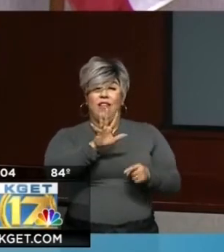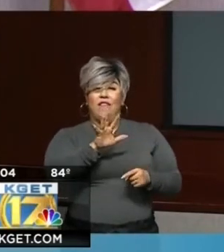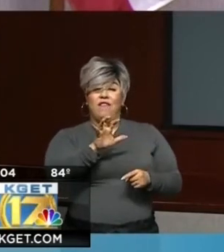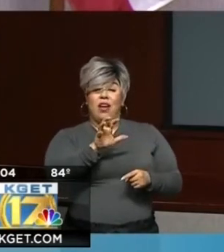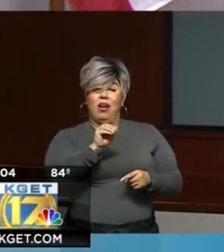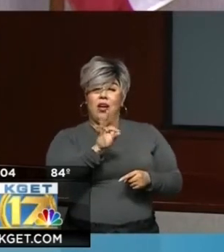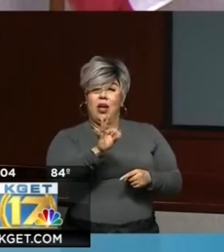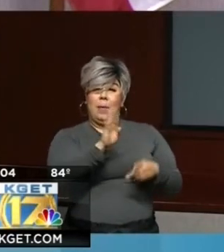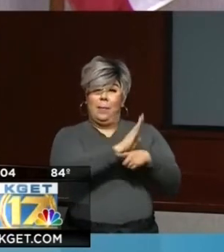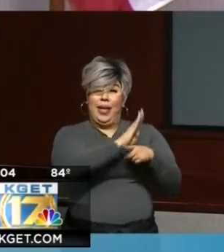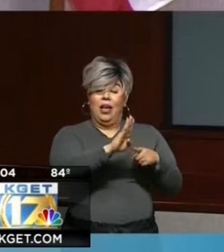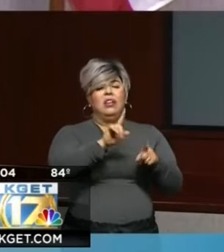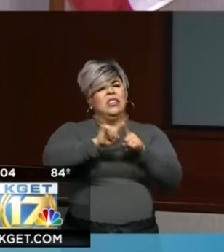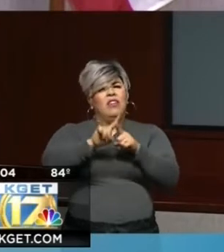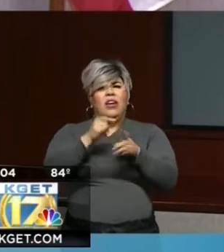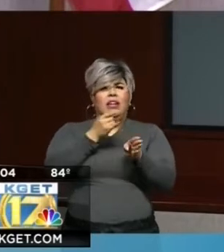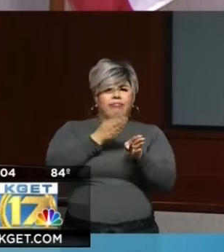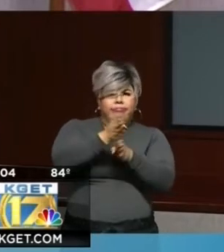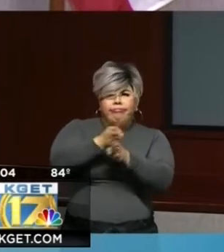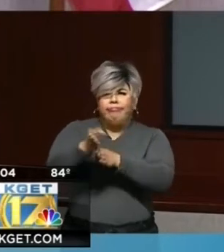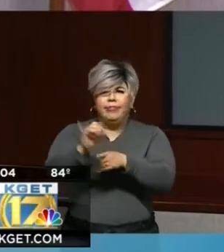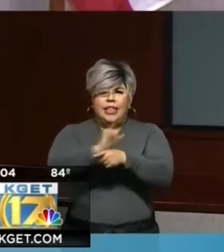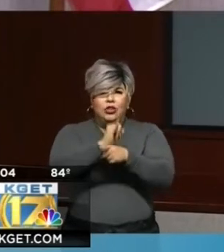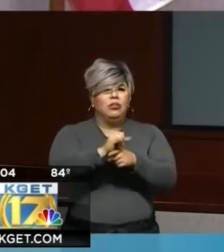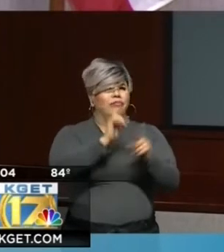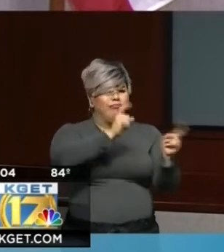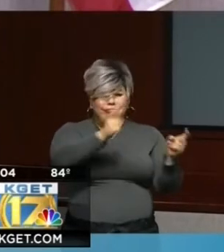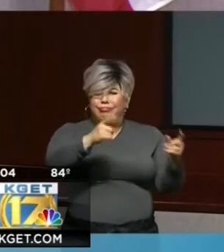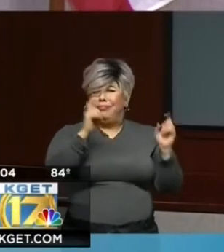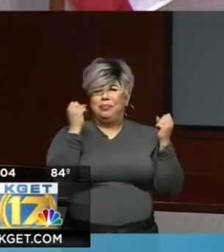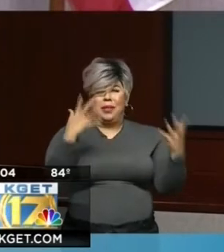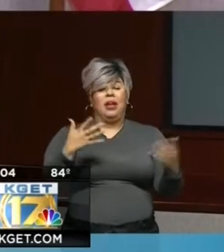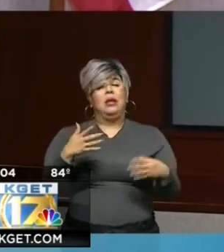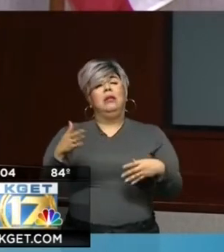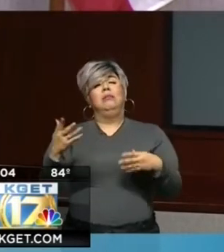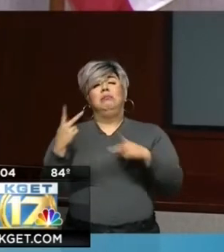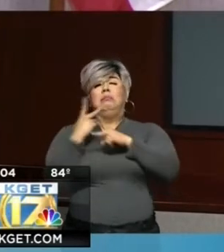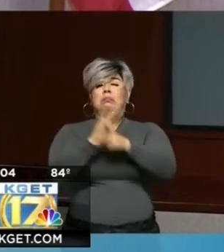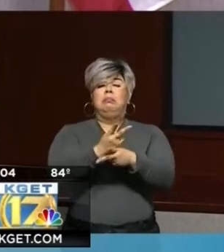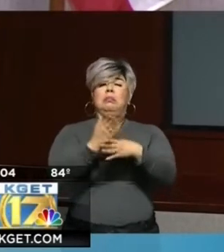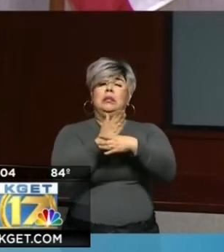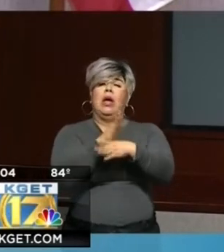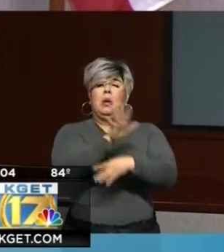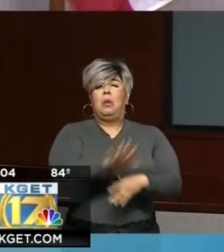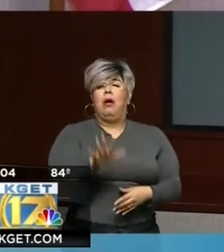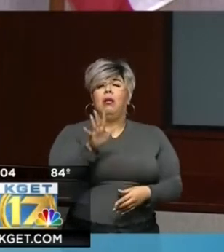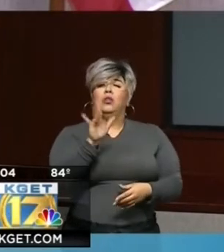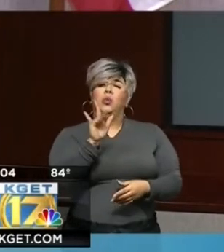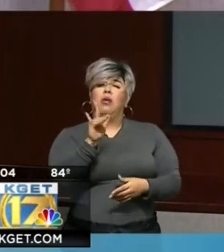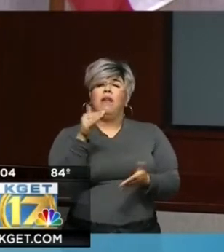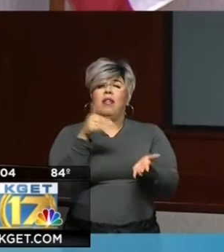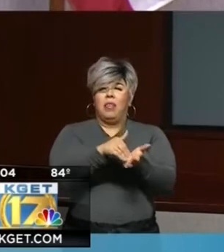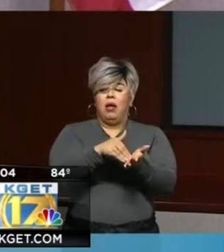$13.5 MILLION IN FUNDING HAS GONE OUT TO 509 BUSINESSINGS ACROSS 184 DIFFERENT INDUSTRIES